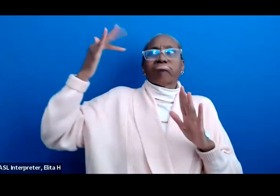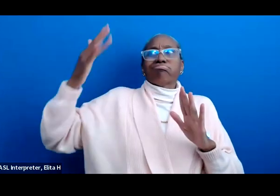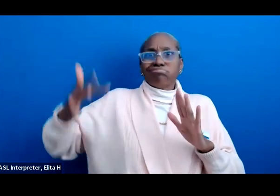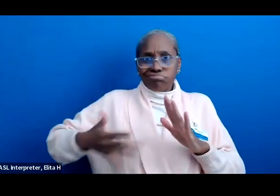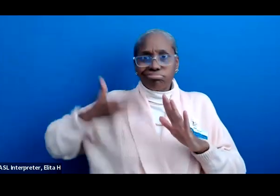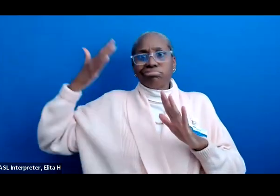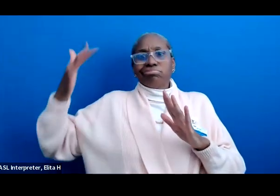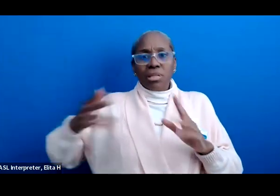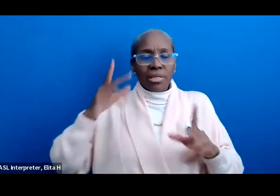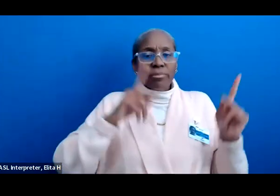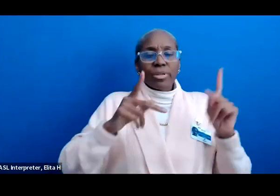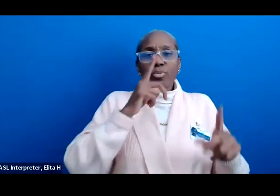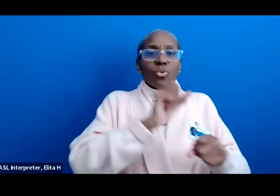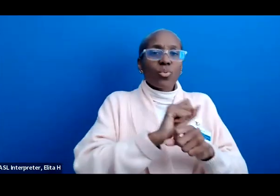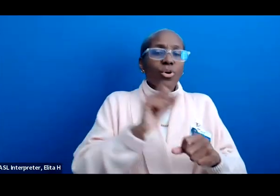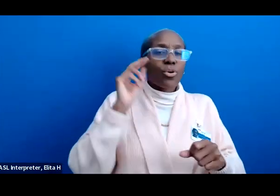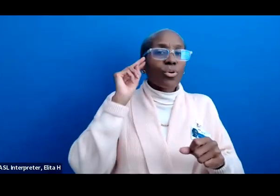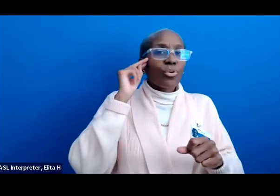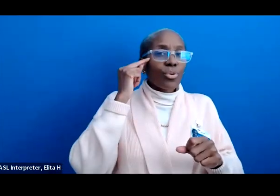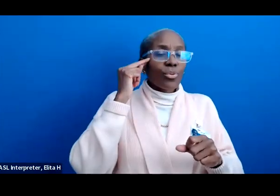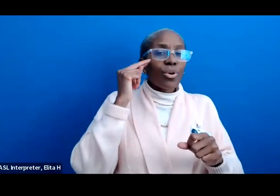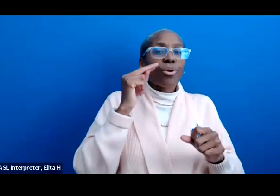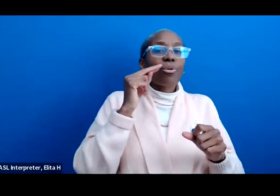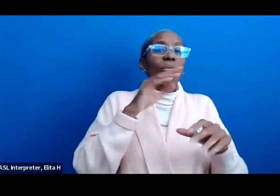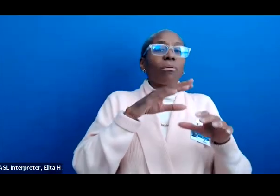people who work on neuro floors used to see a lot more stroke